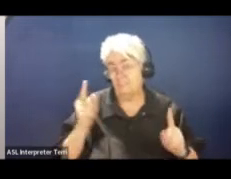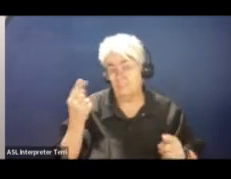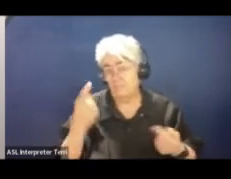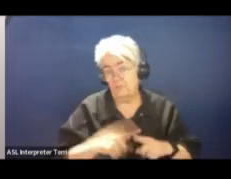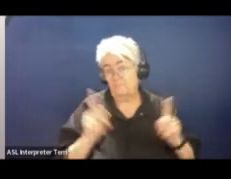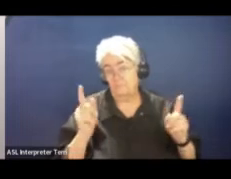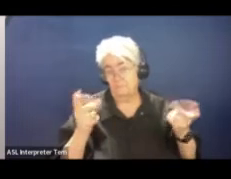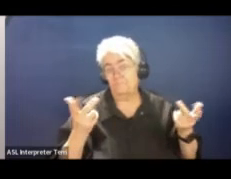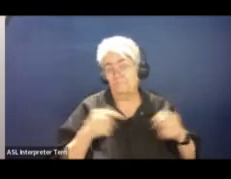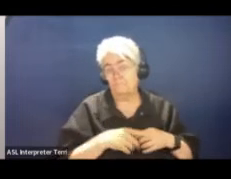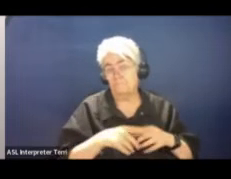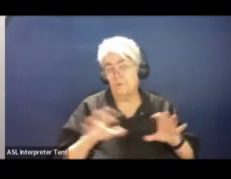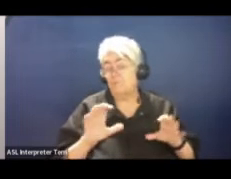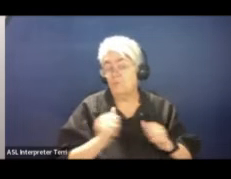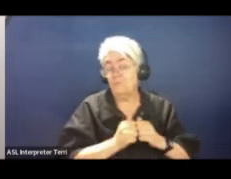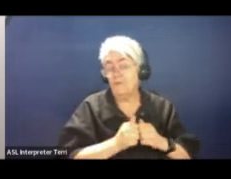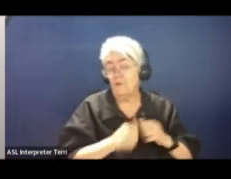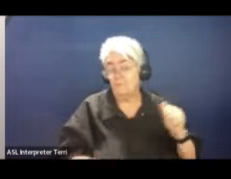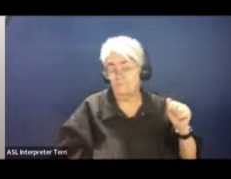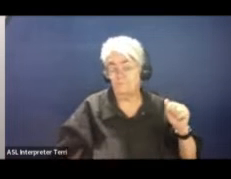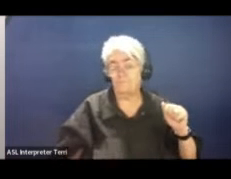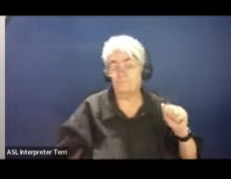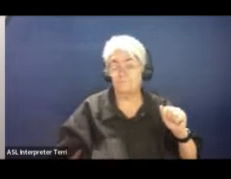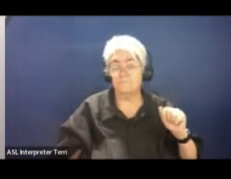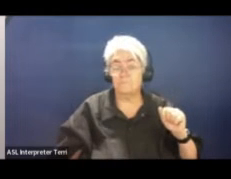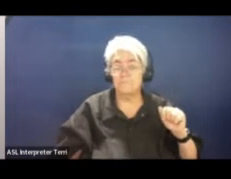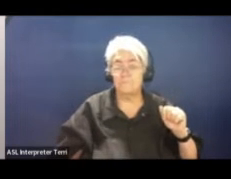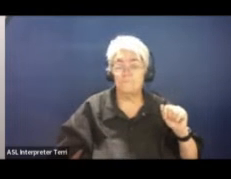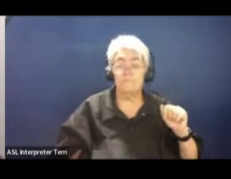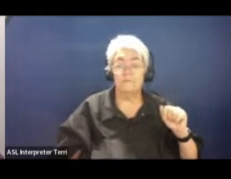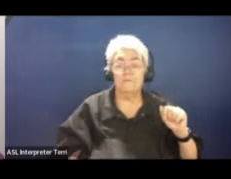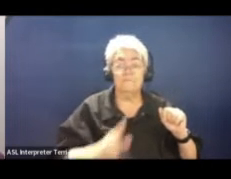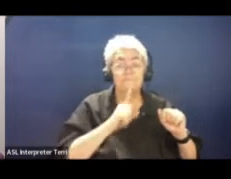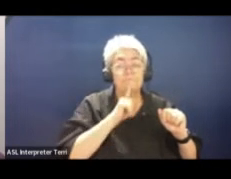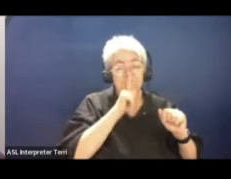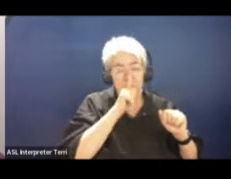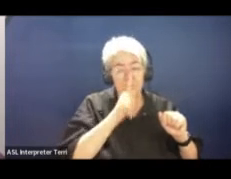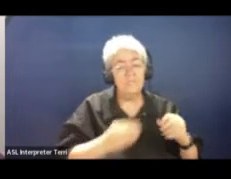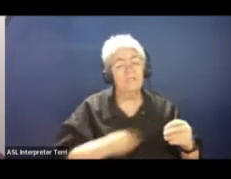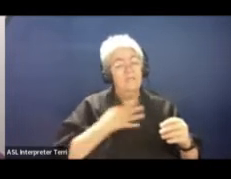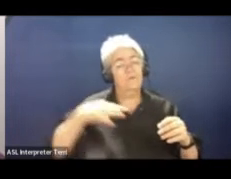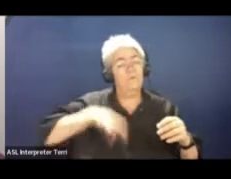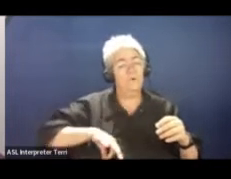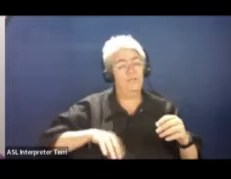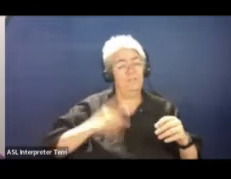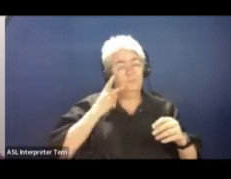let's do this together. And it's really rewarding to see people's reactions when I thank them for